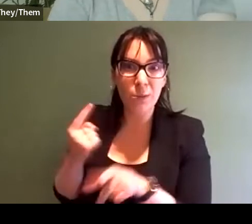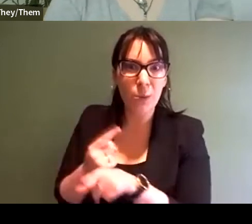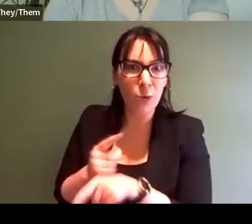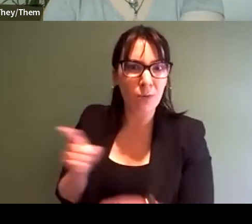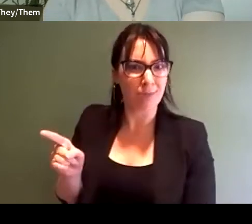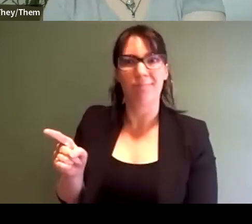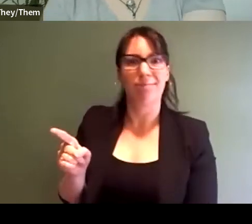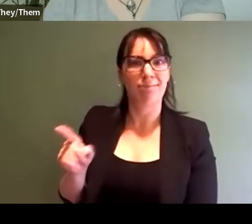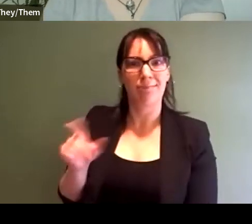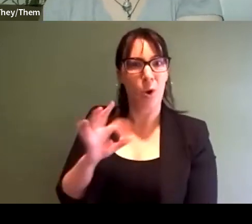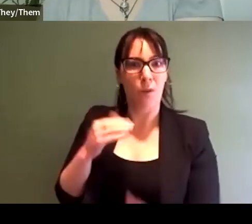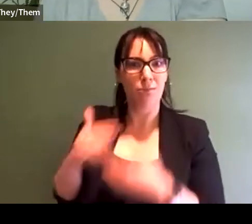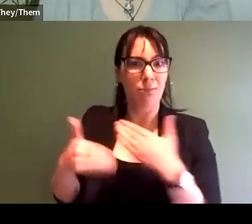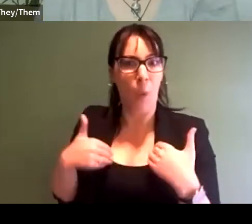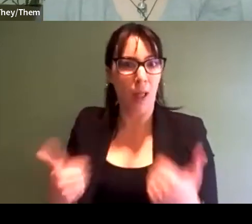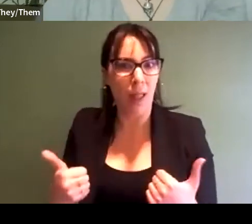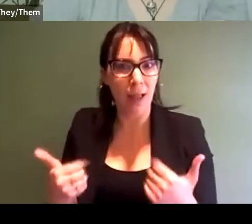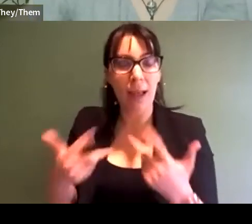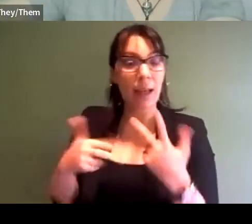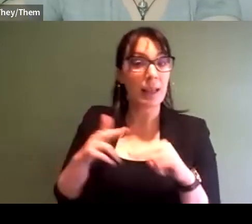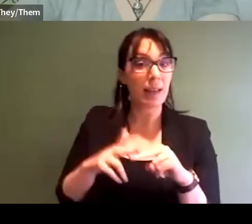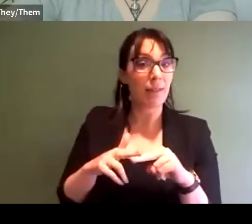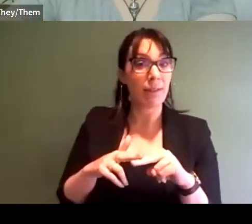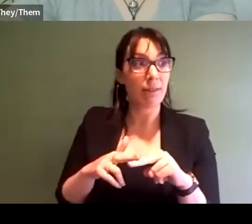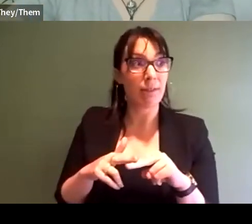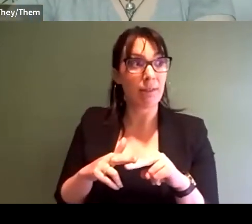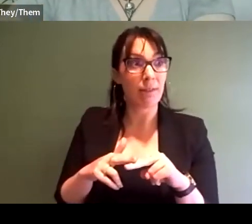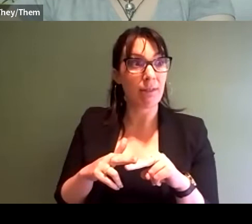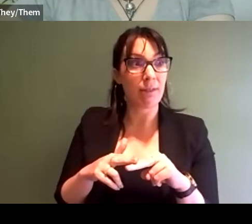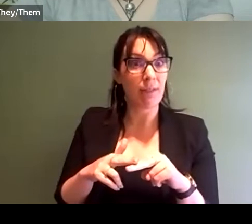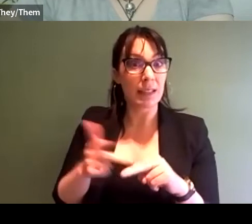And I think that even if a regular teacher believes in it.